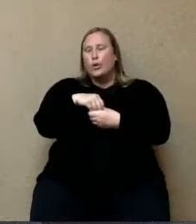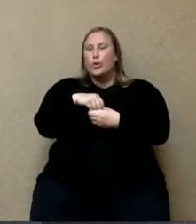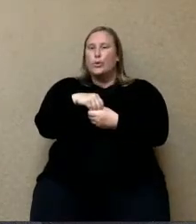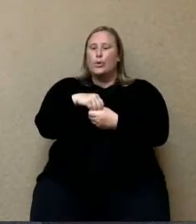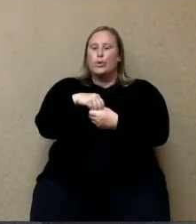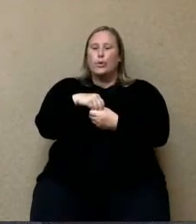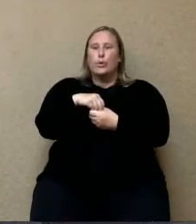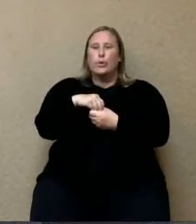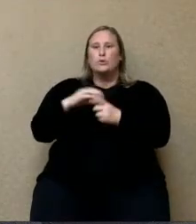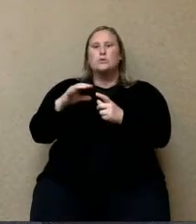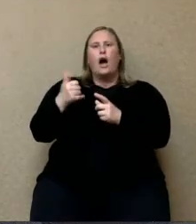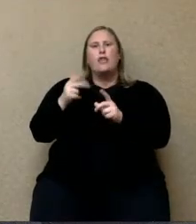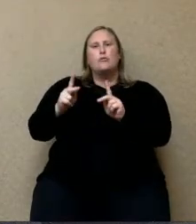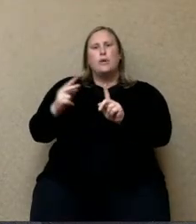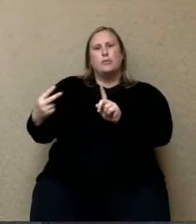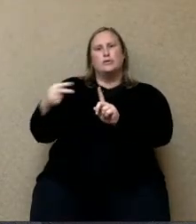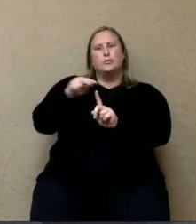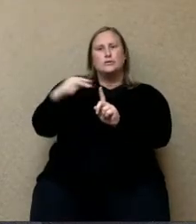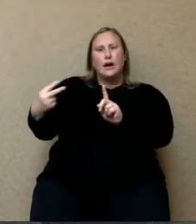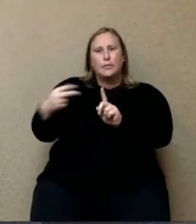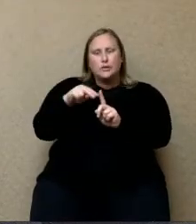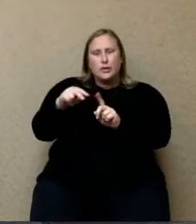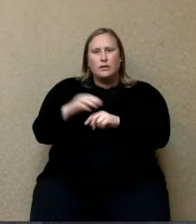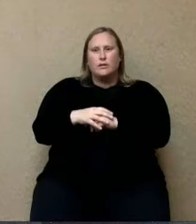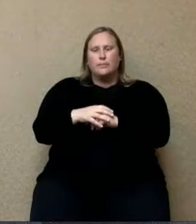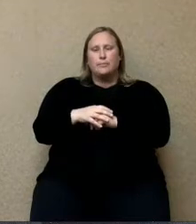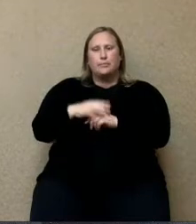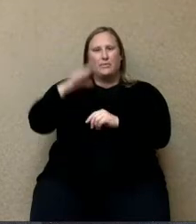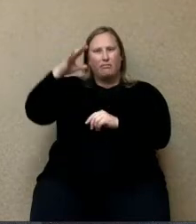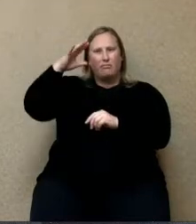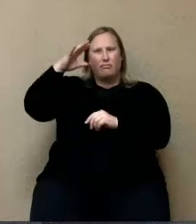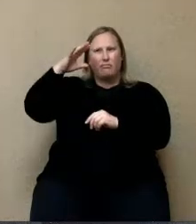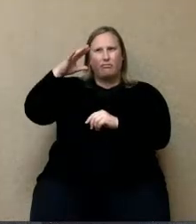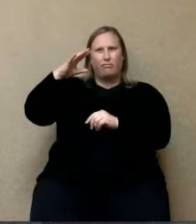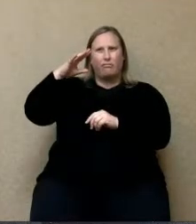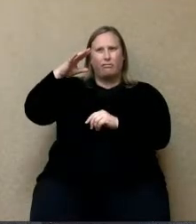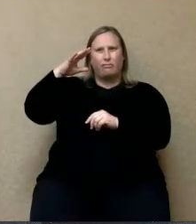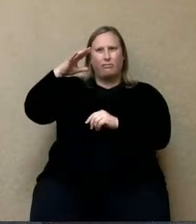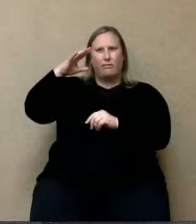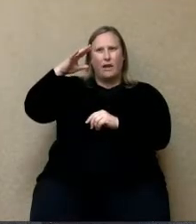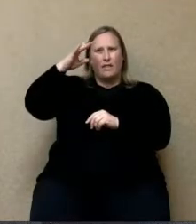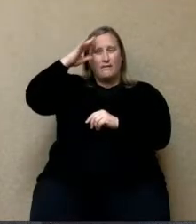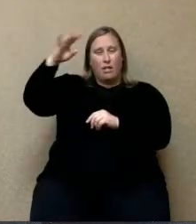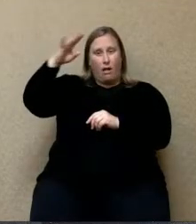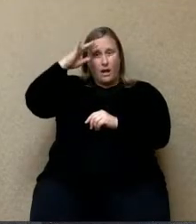peoples' perception. The philosophy is that you're either reading it